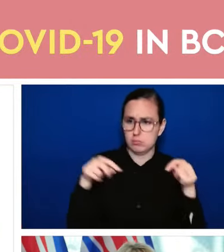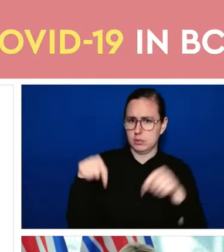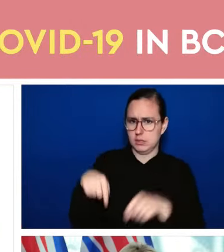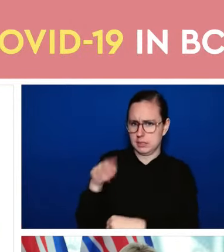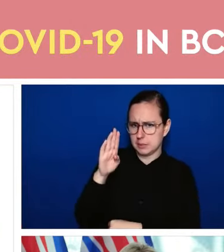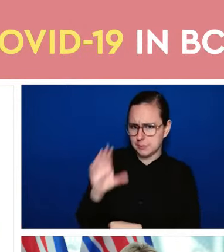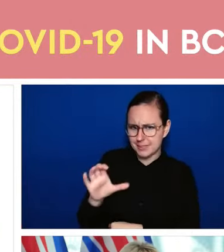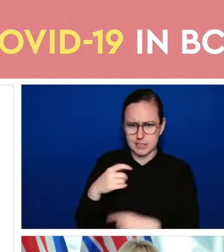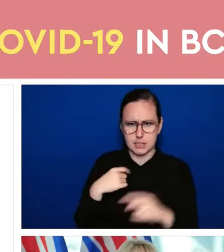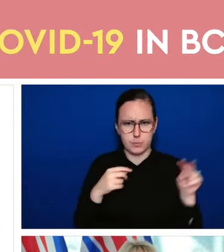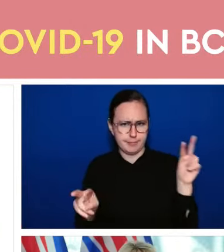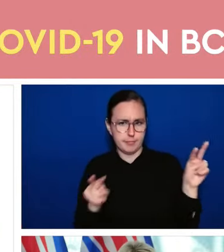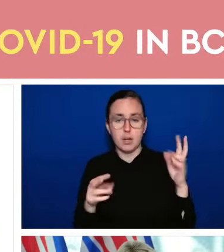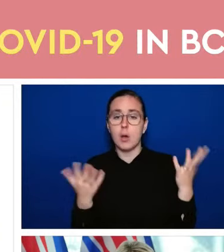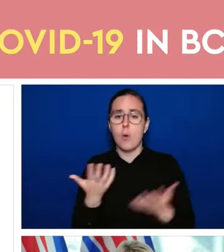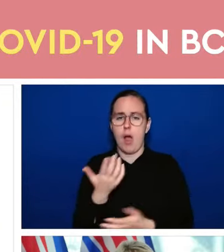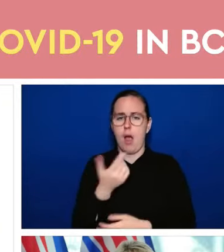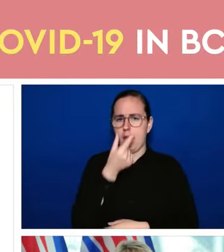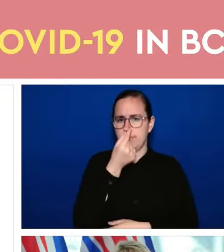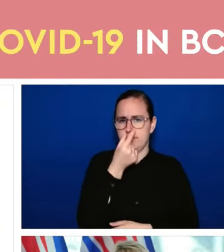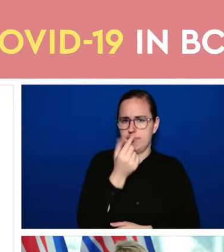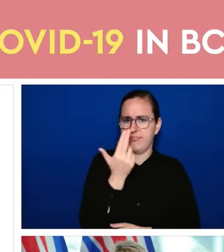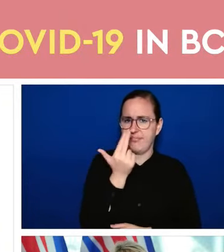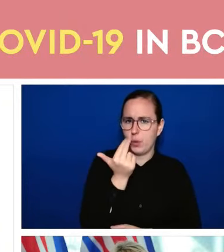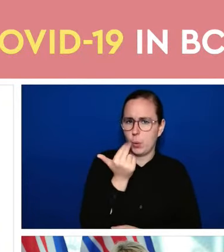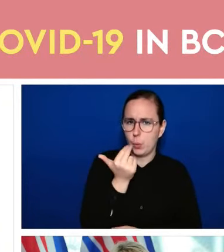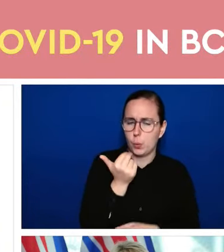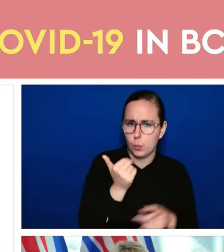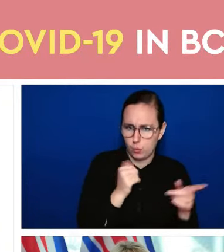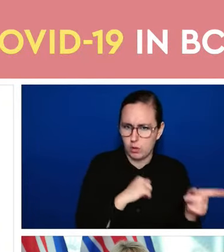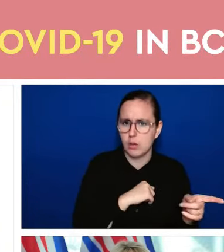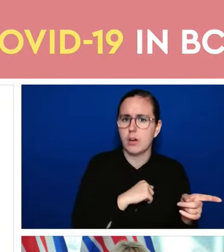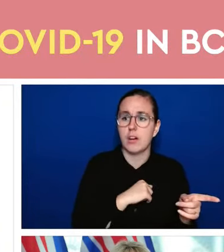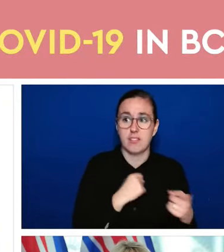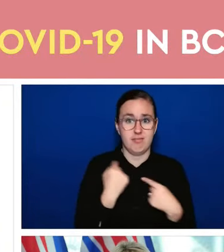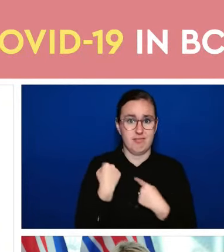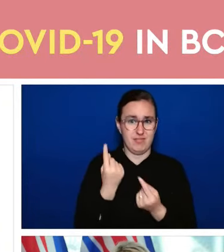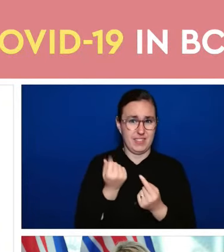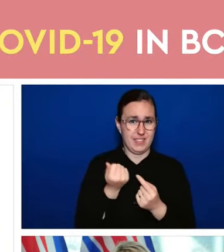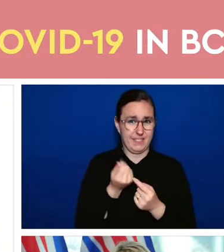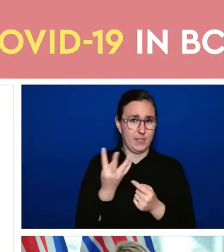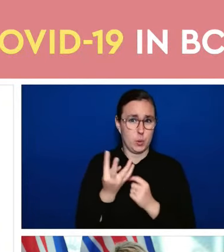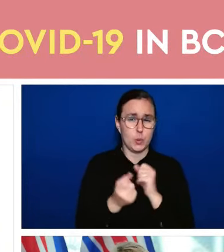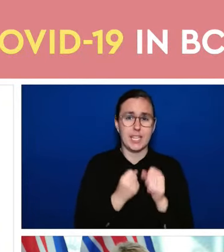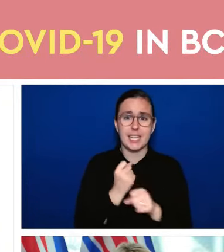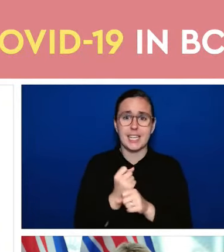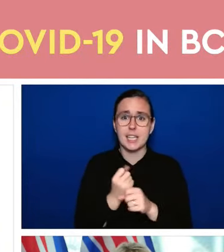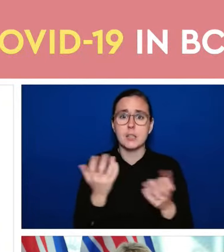of. We've had very little almost no influence over the last couple of years which means that